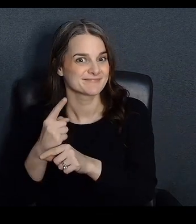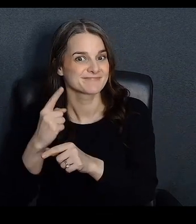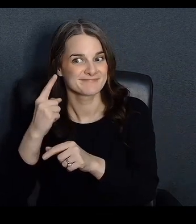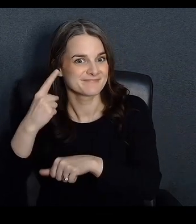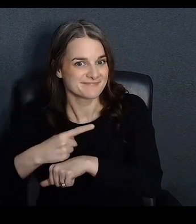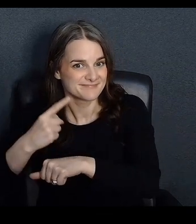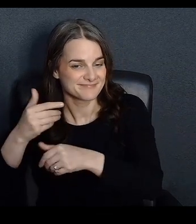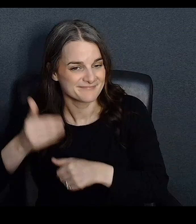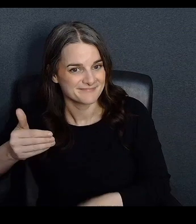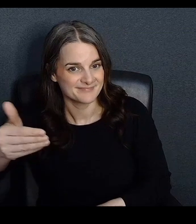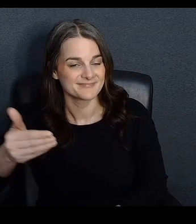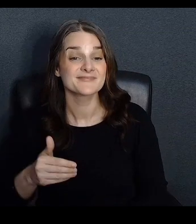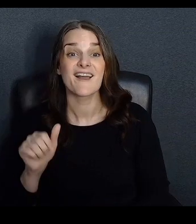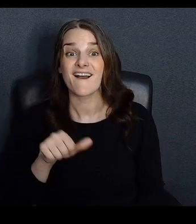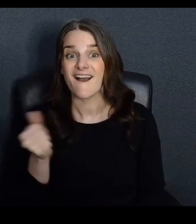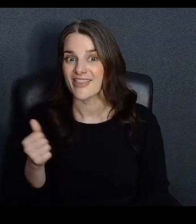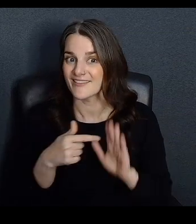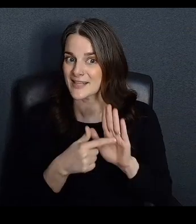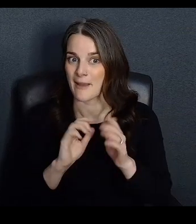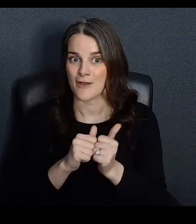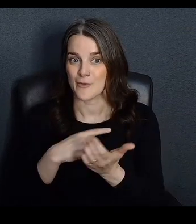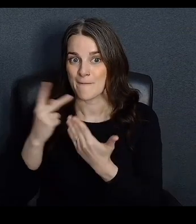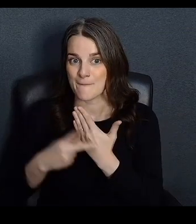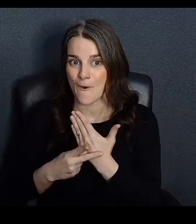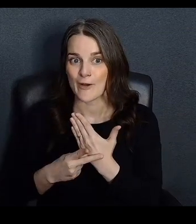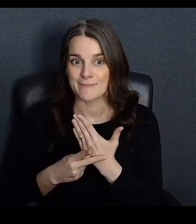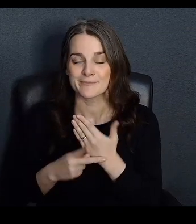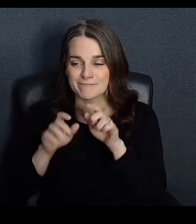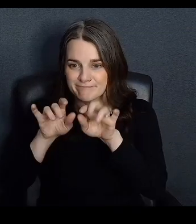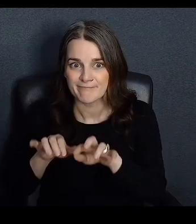Here are some examples of other things that an NFC tag could be programmed to do.